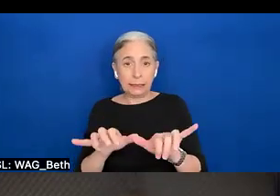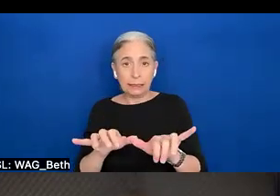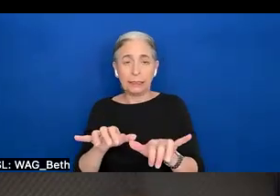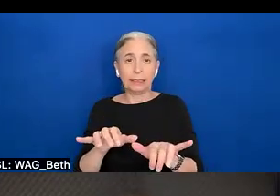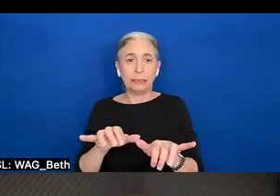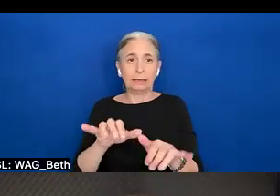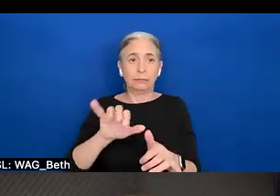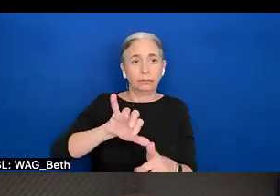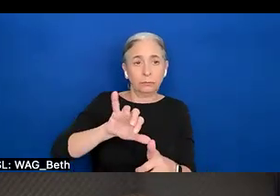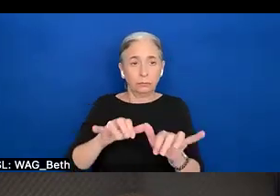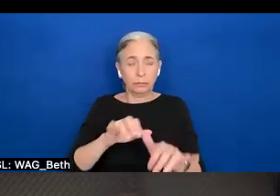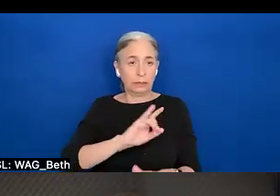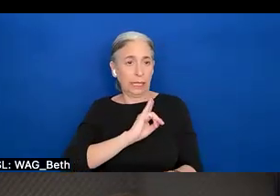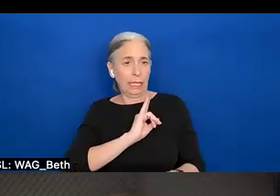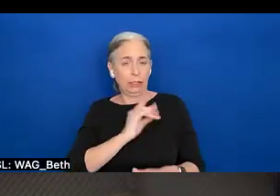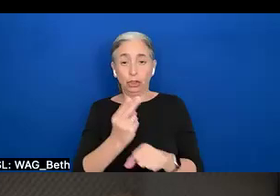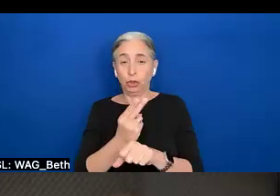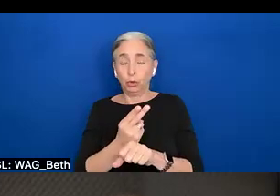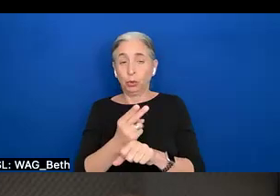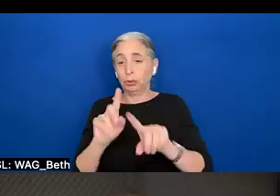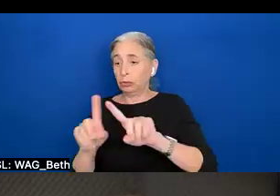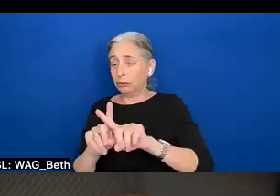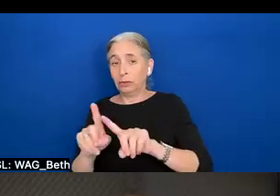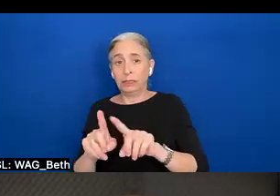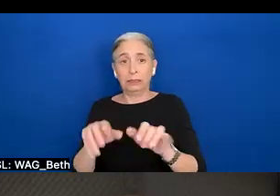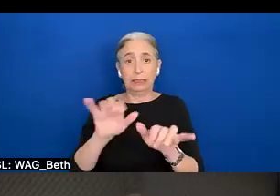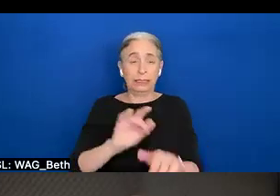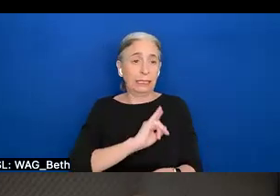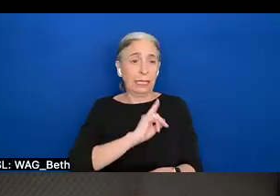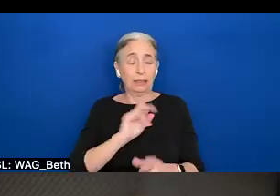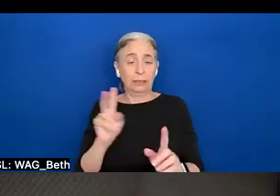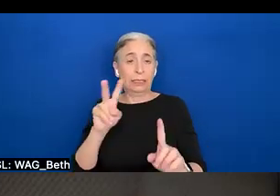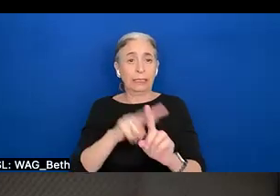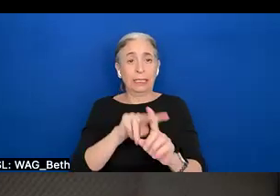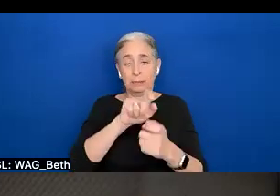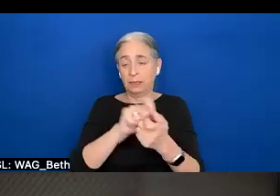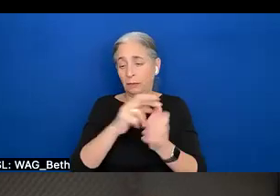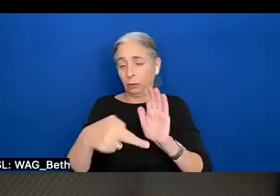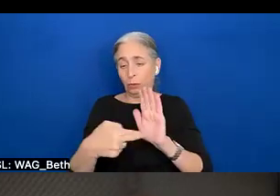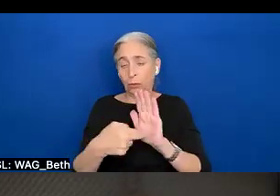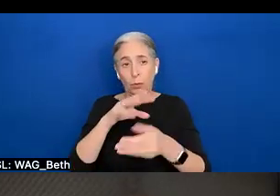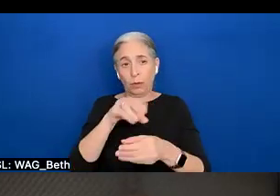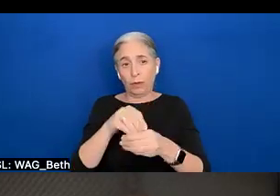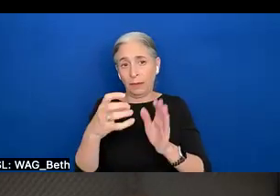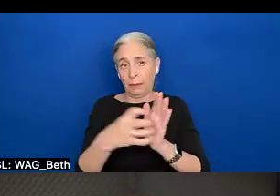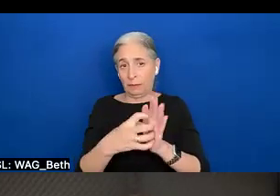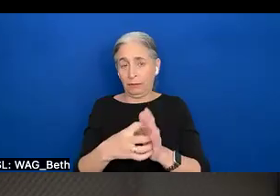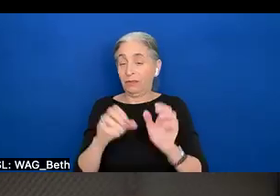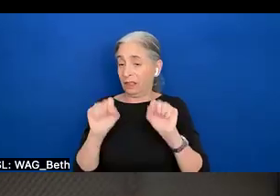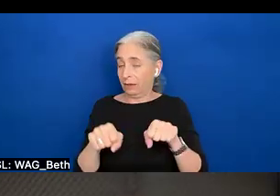you can reuse different styles and assign a specific role to a paragraph.